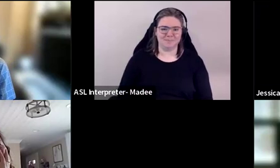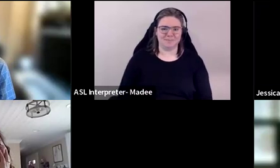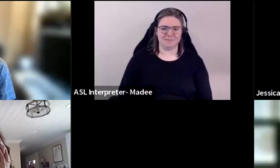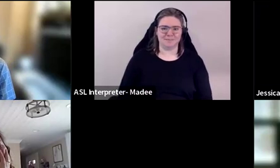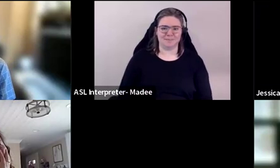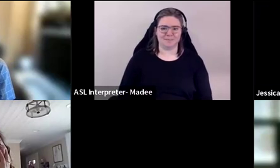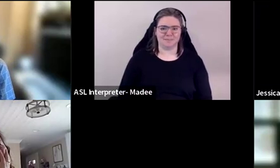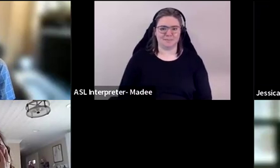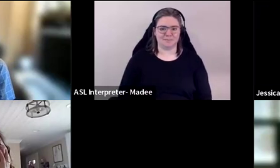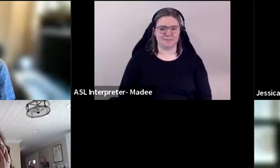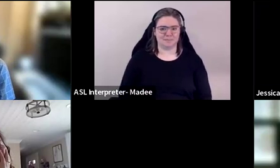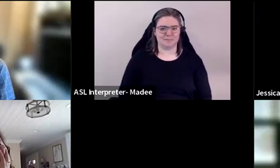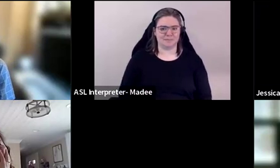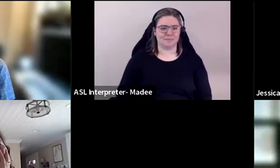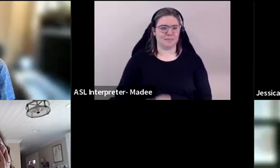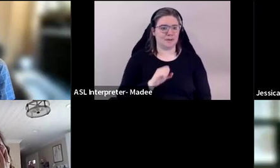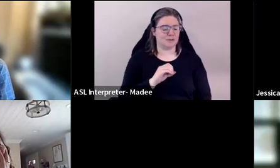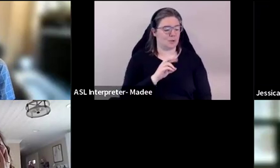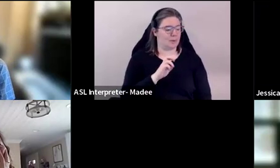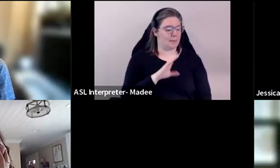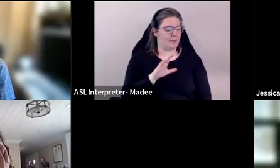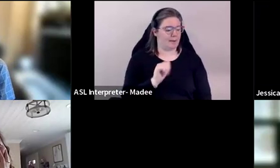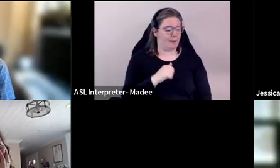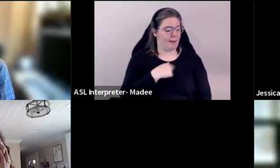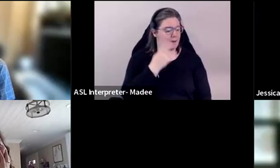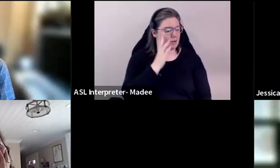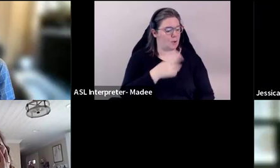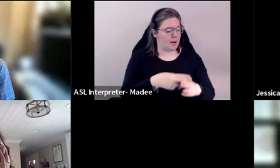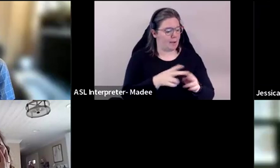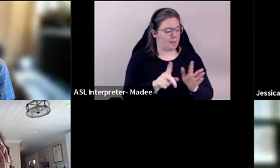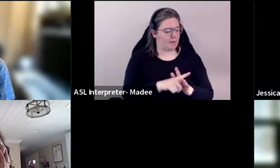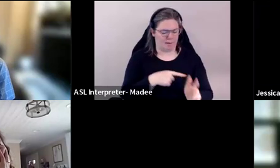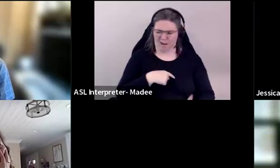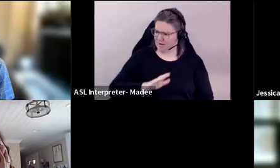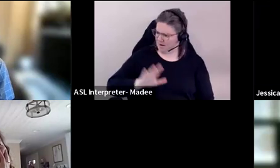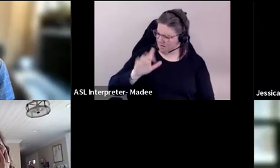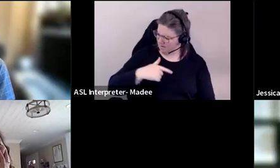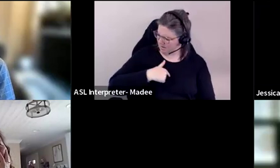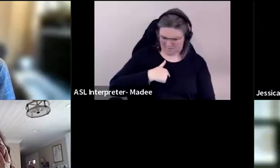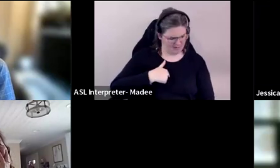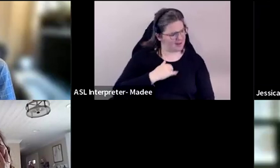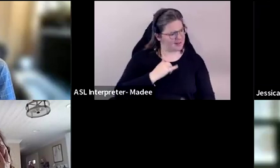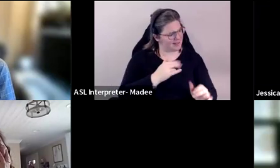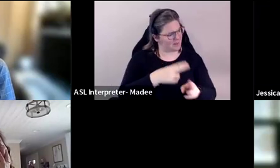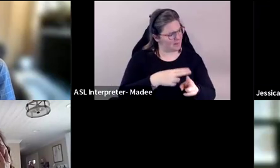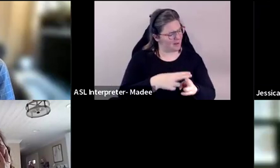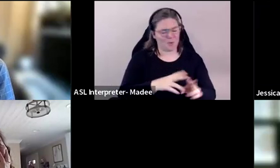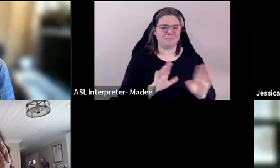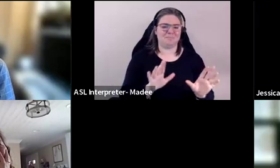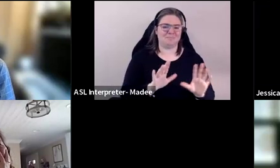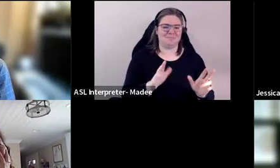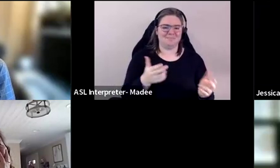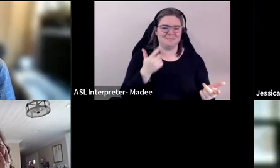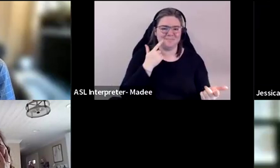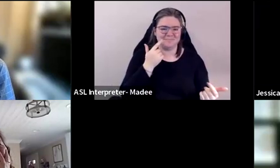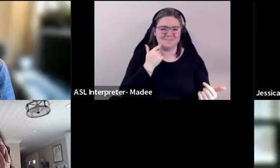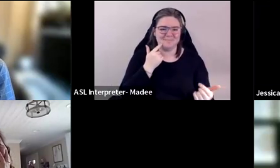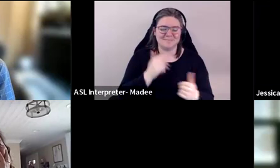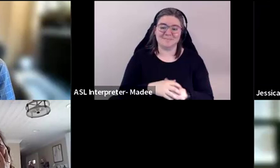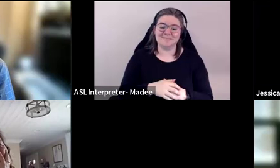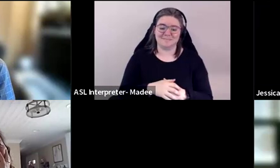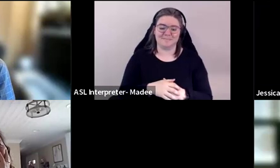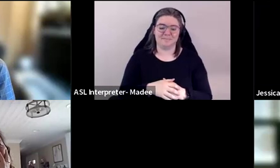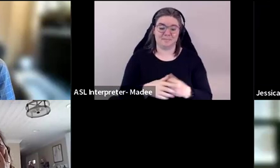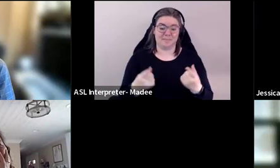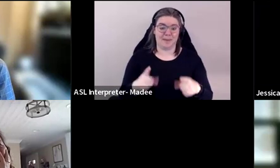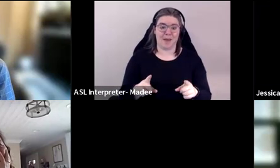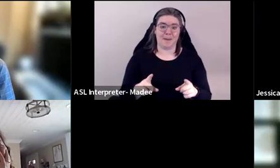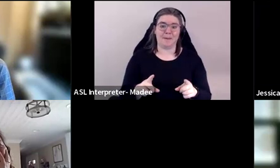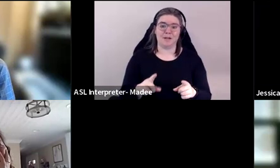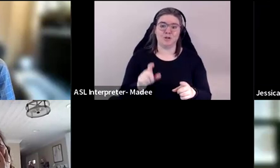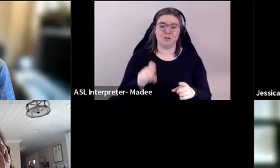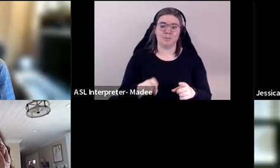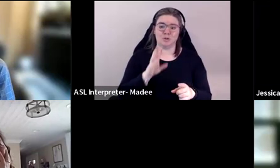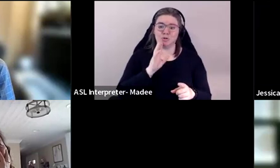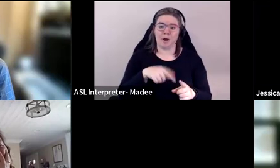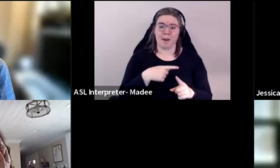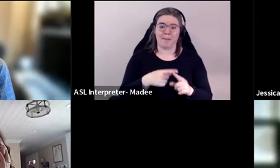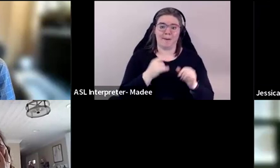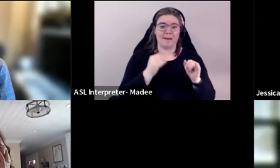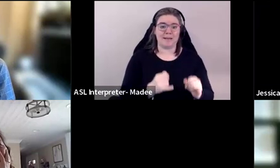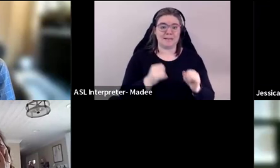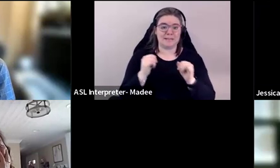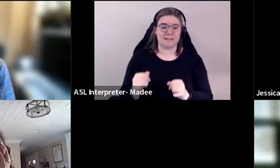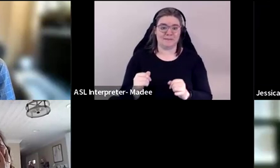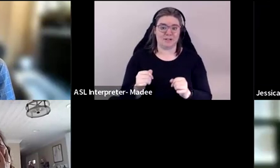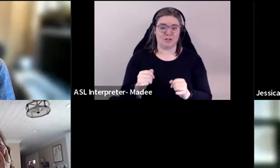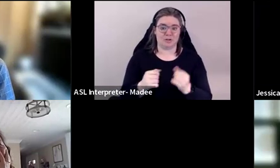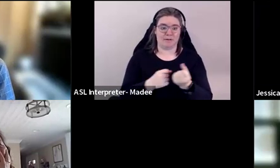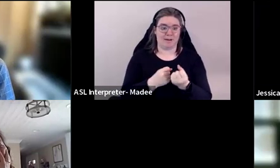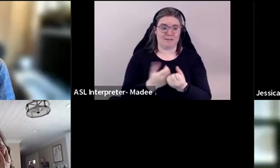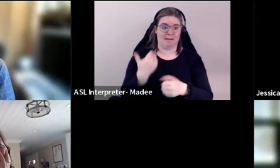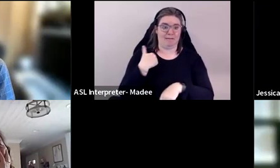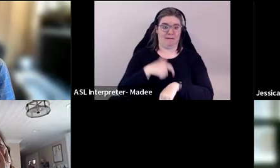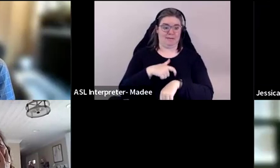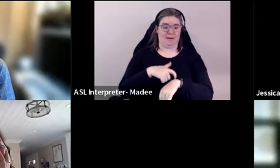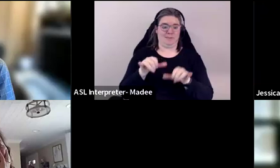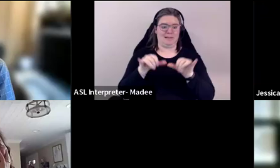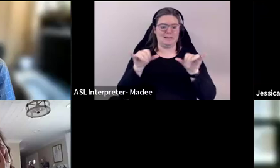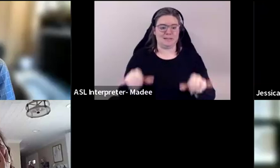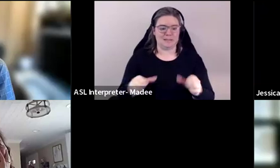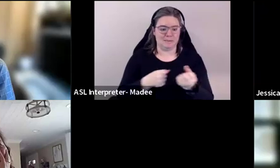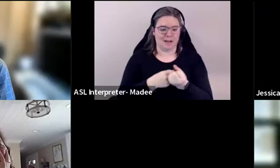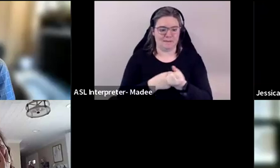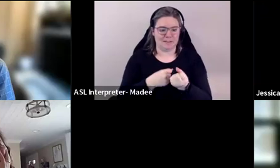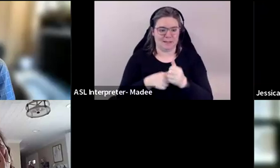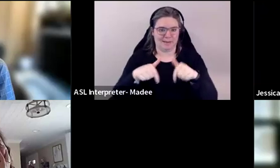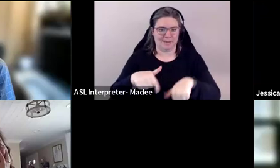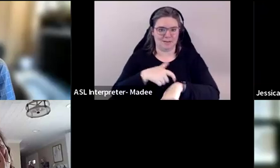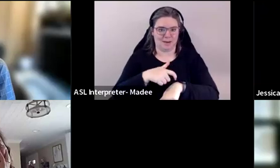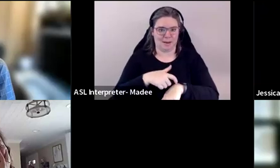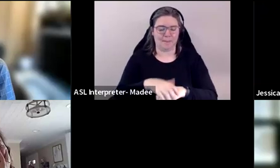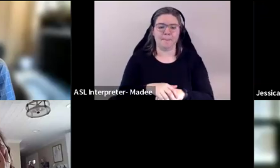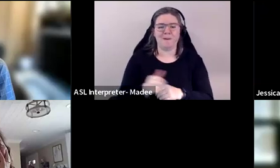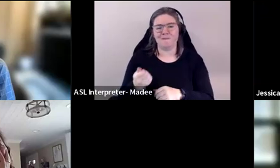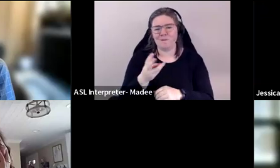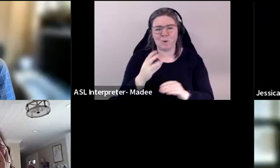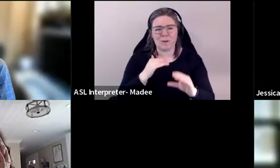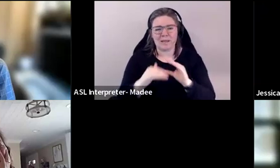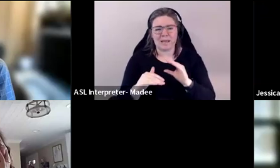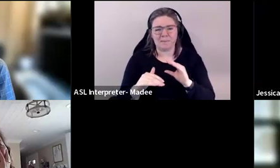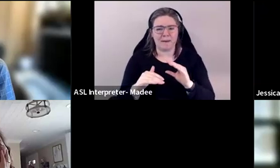Rebecca /APRIL: So, Rebecca, I saw your name come up, and I thought, Wait! Did I raise my hand, because my name is Rebecca too, so I will tell you this last. We had this schedule to talk about individual advocacy last time, and systems advocacy this time in some of the emails that went out inviting people. Those things were switched.